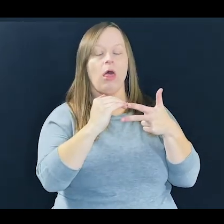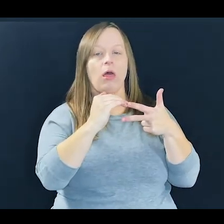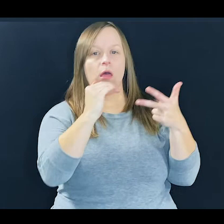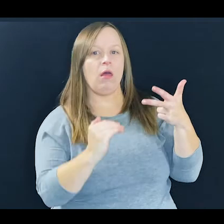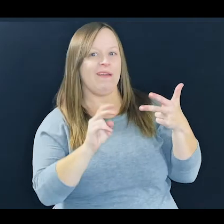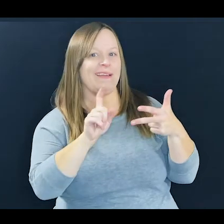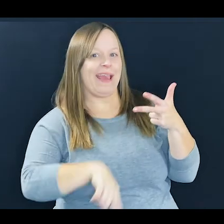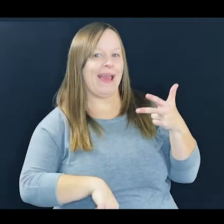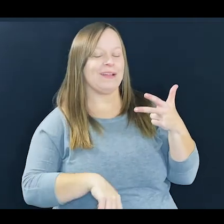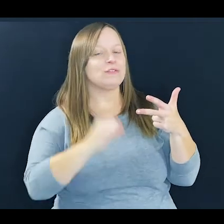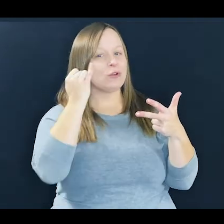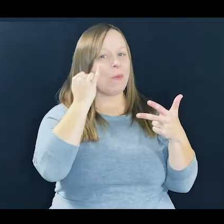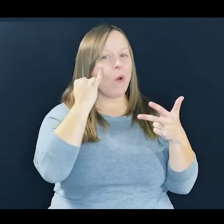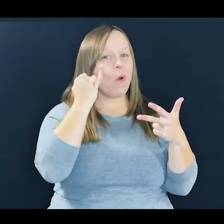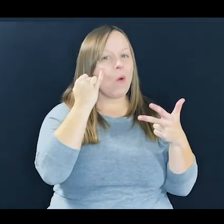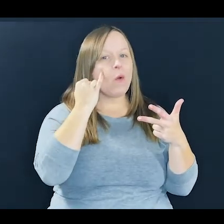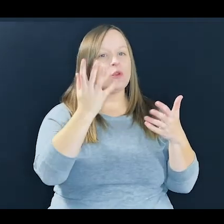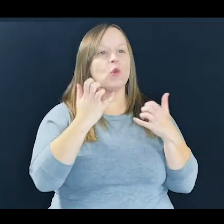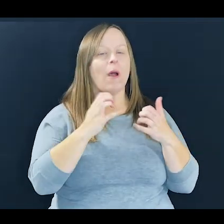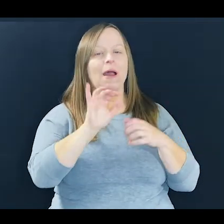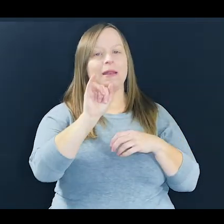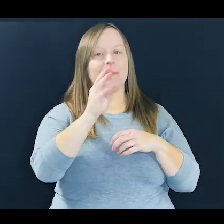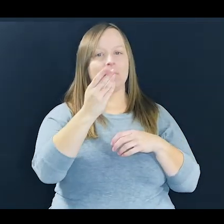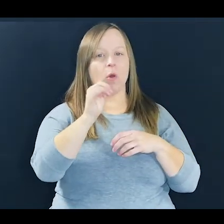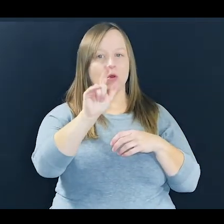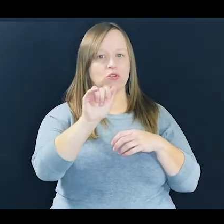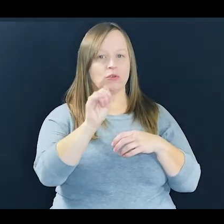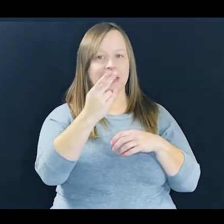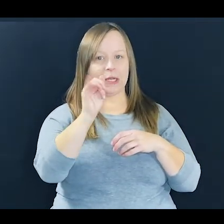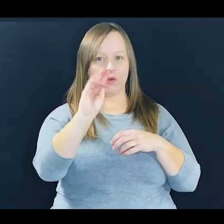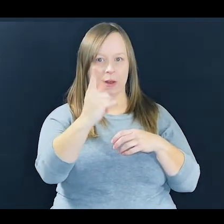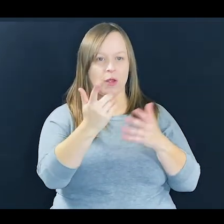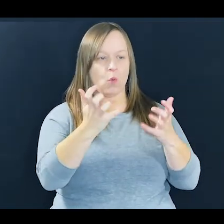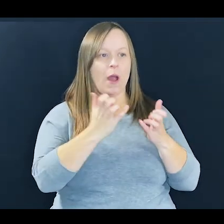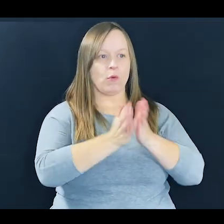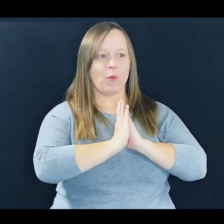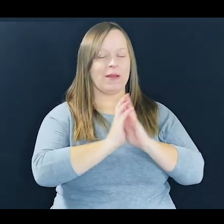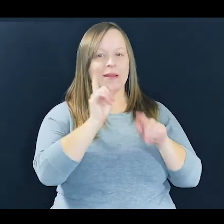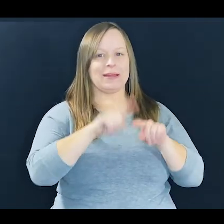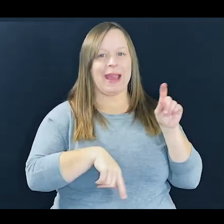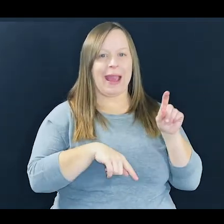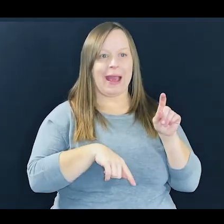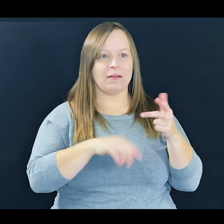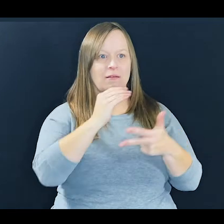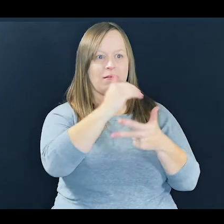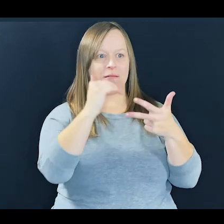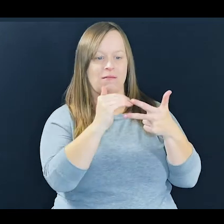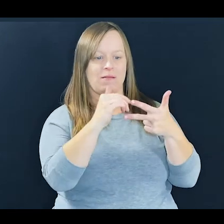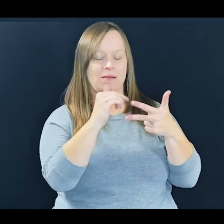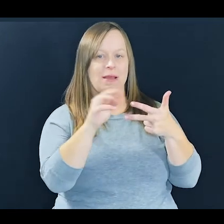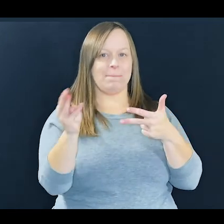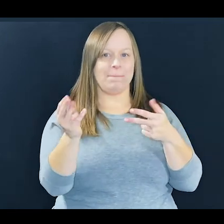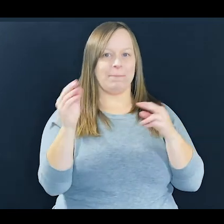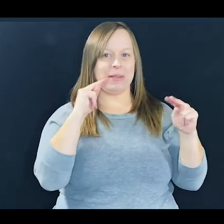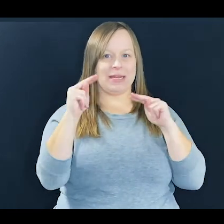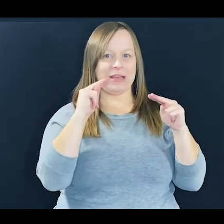So for example, if you requested an impartial hearing, you can't request an administrative review or a mediation.